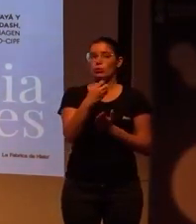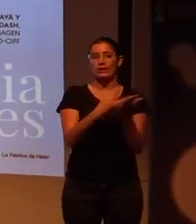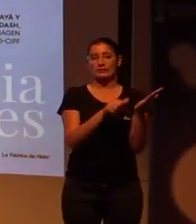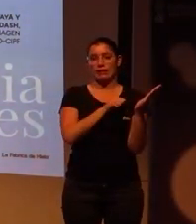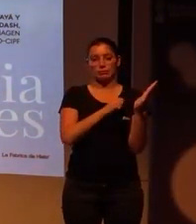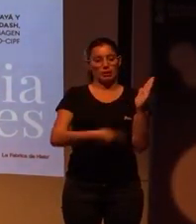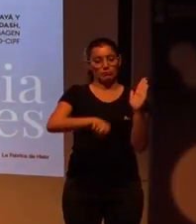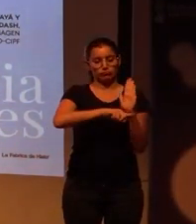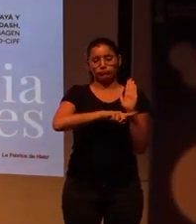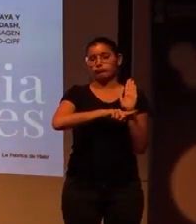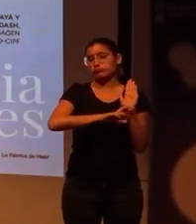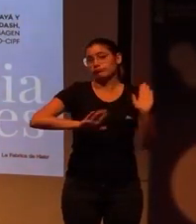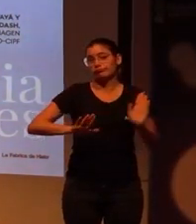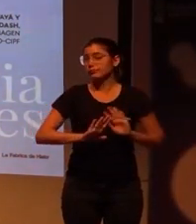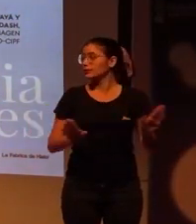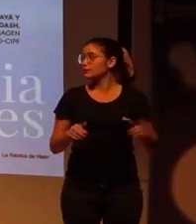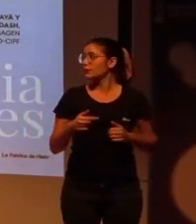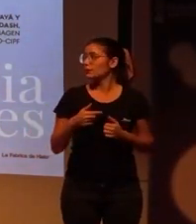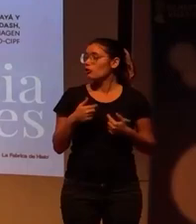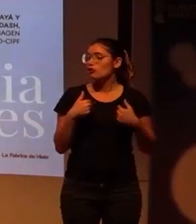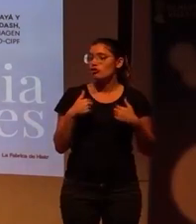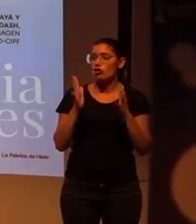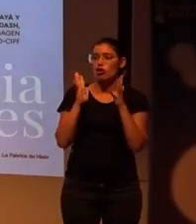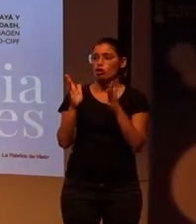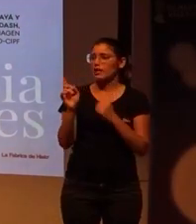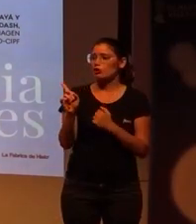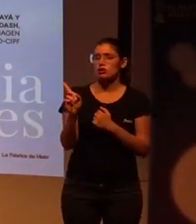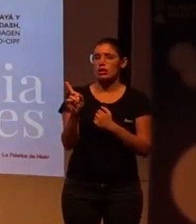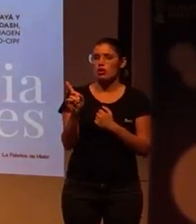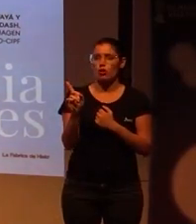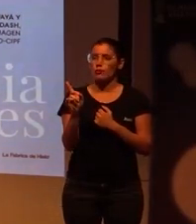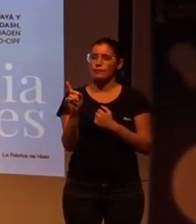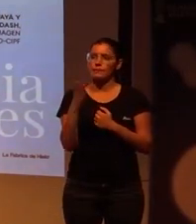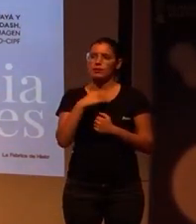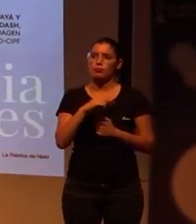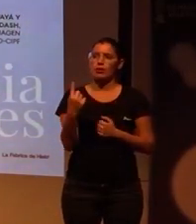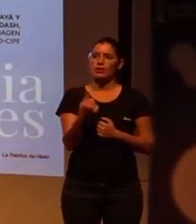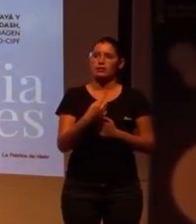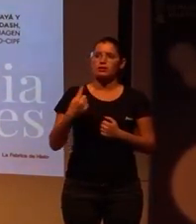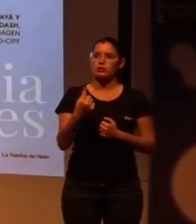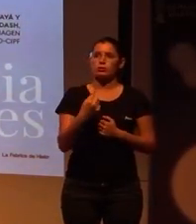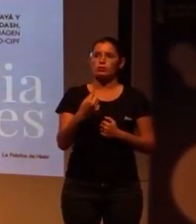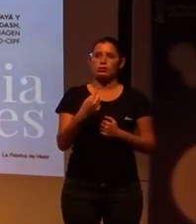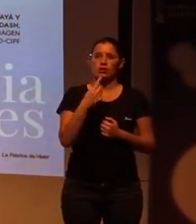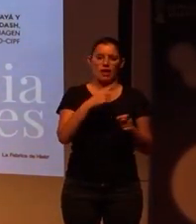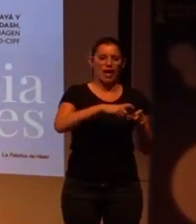I would probably advise against you going to the shoulder of the road alone to plant your lettuce,